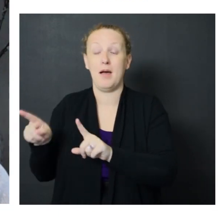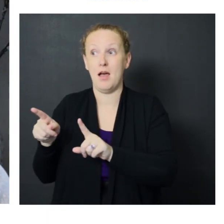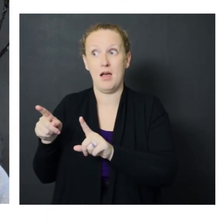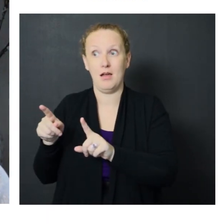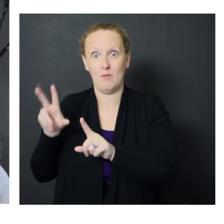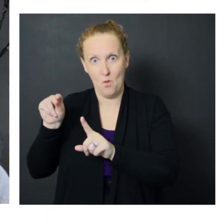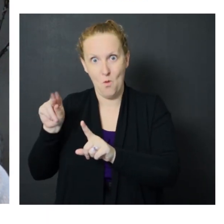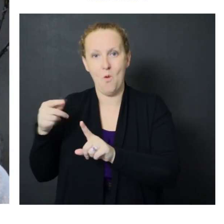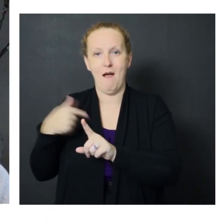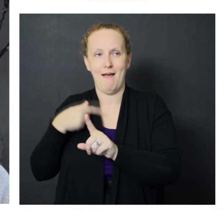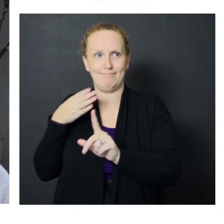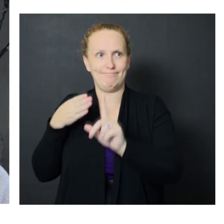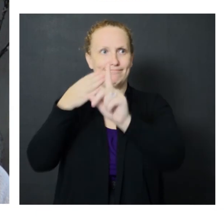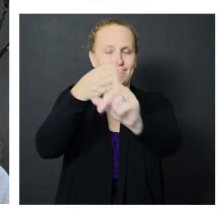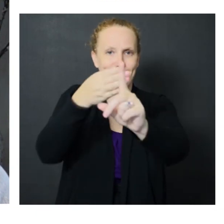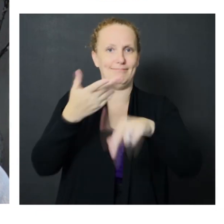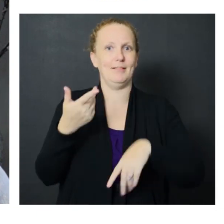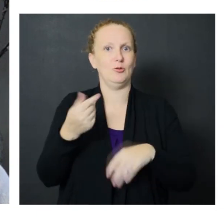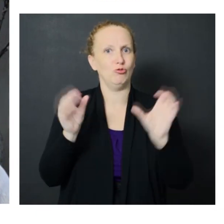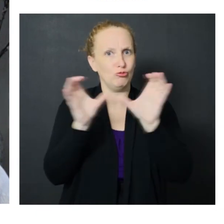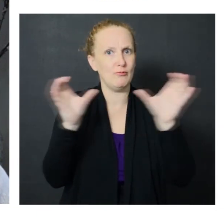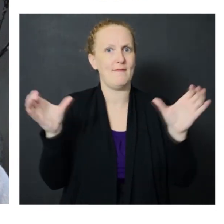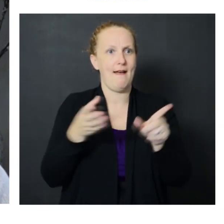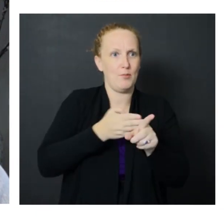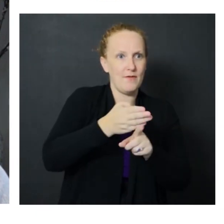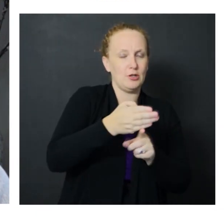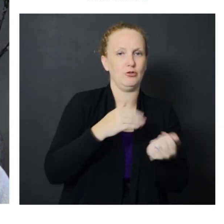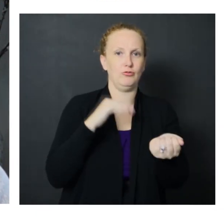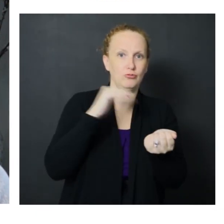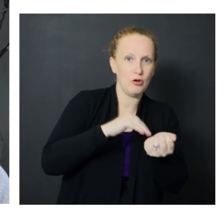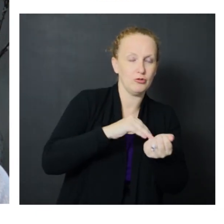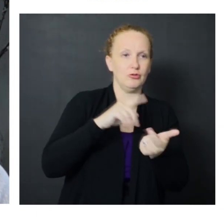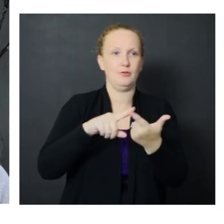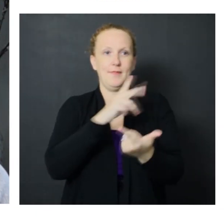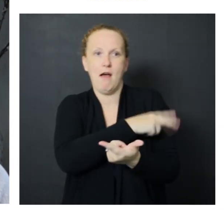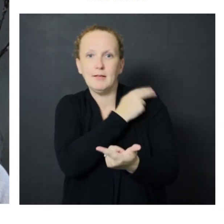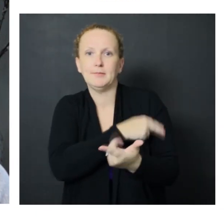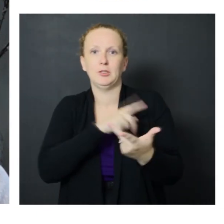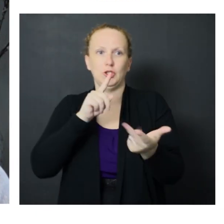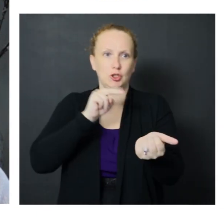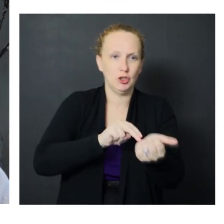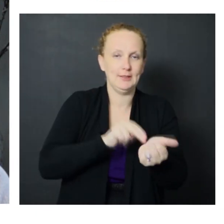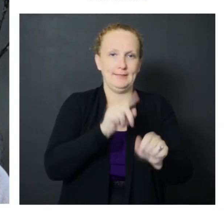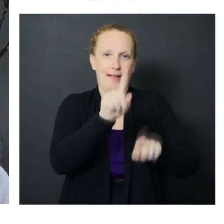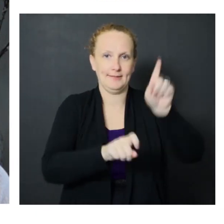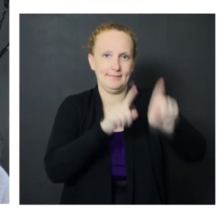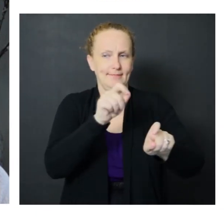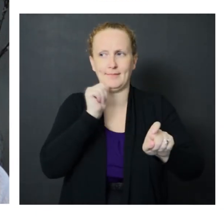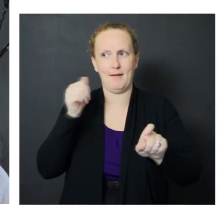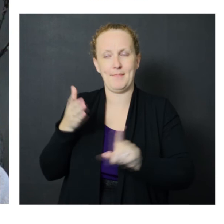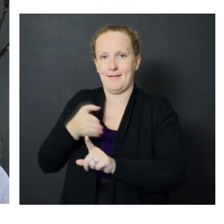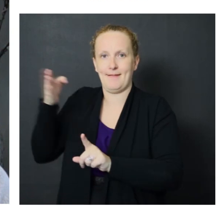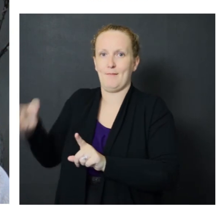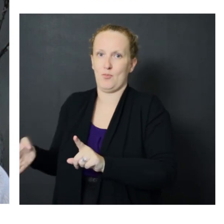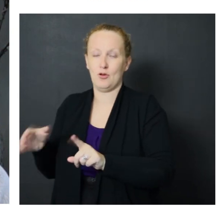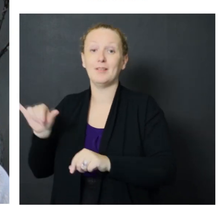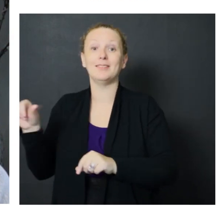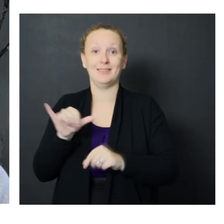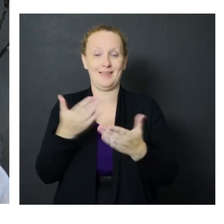but when we need healthcare we go to certified professionals, to hospital that are accredited and the same thing applies to our profession.